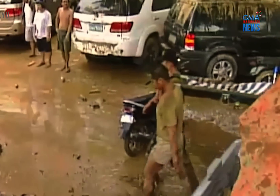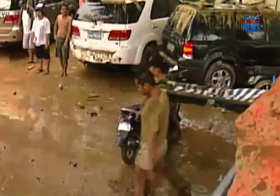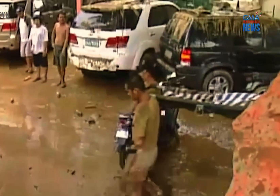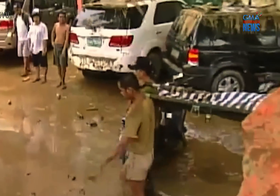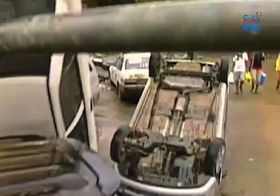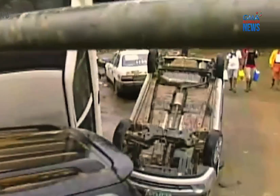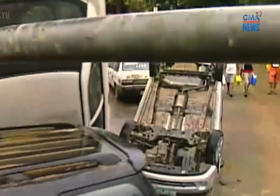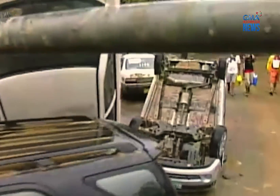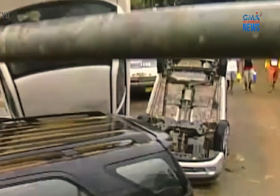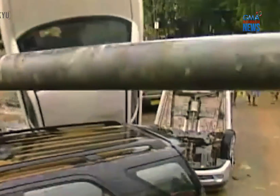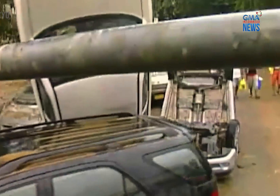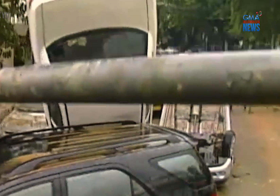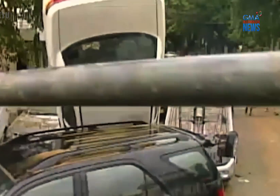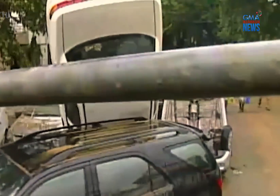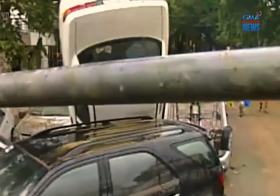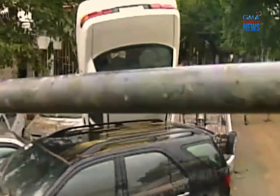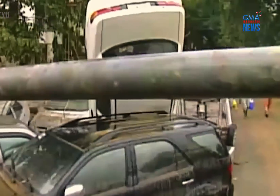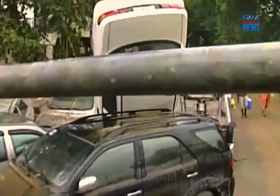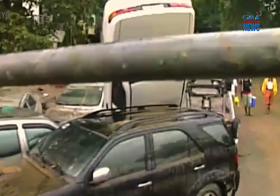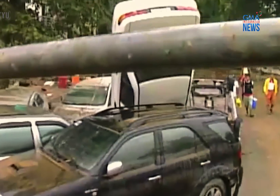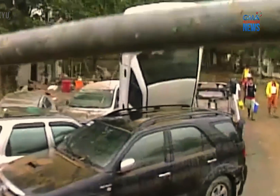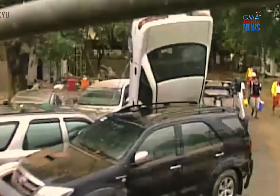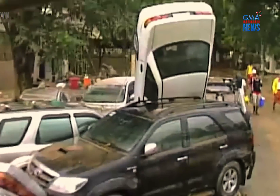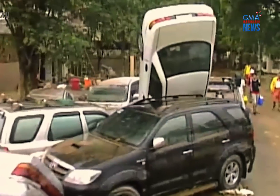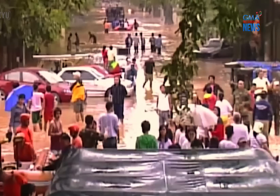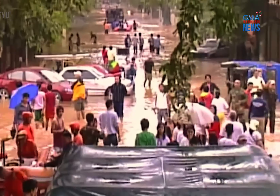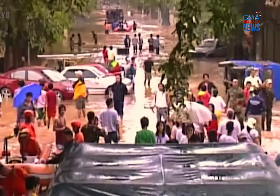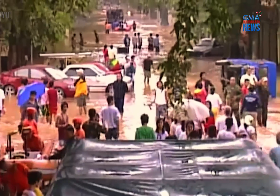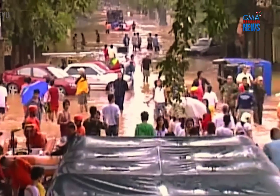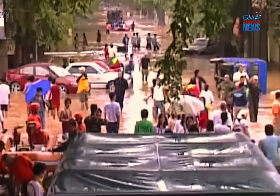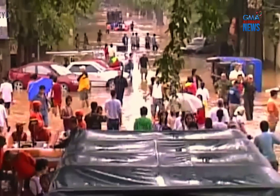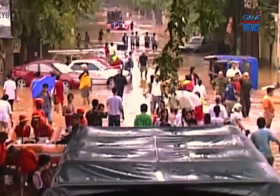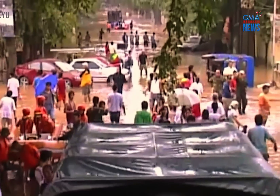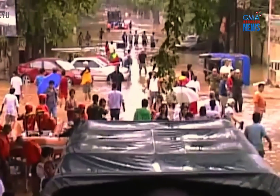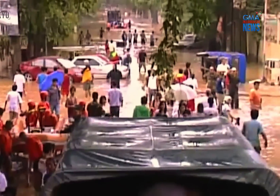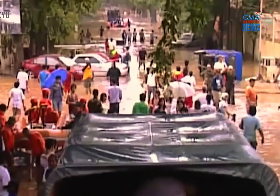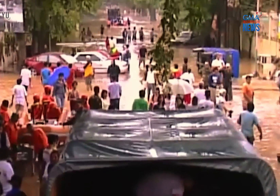It is regarded as one of the most destructive typhoons to ever hit the country.